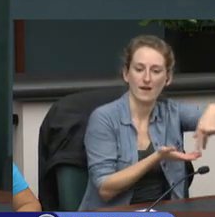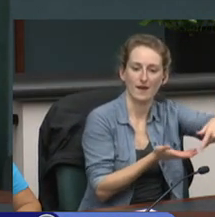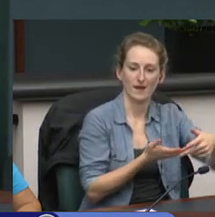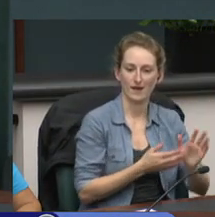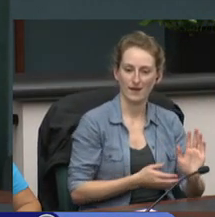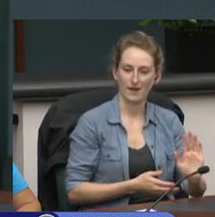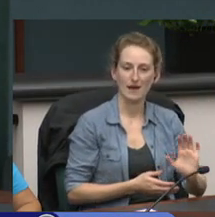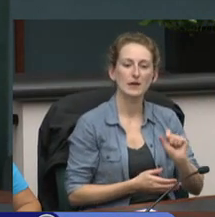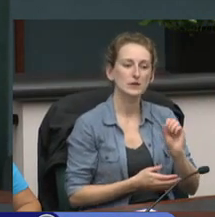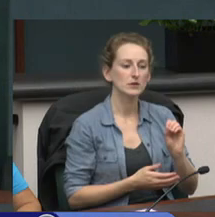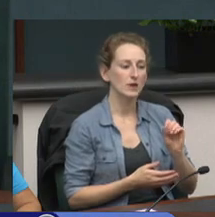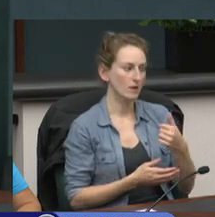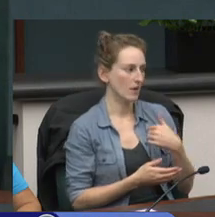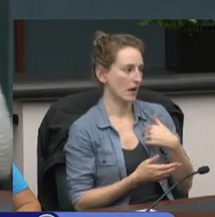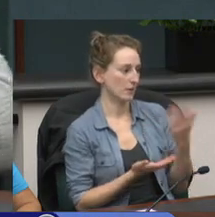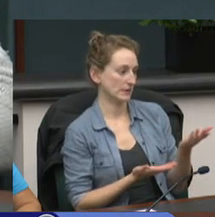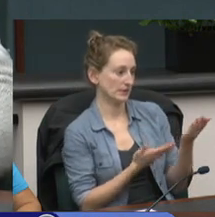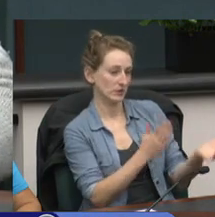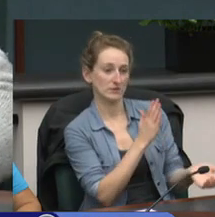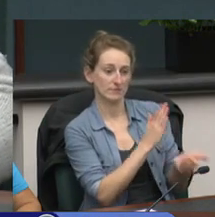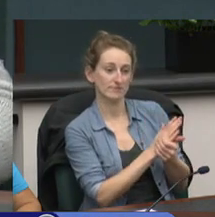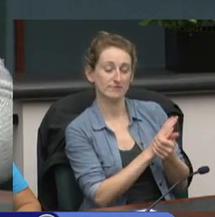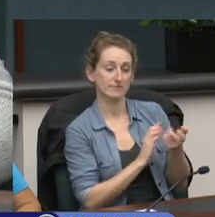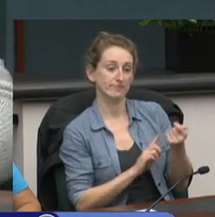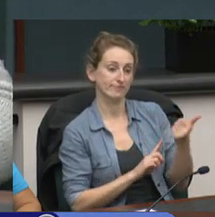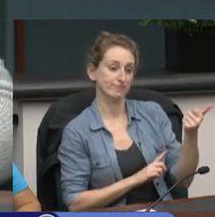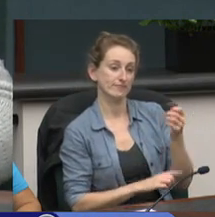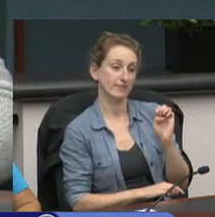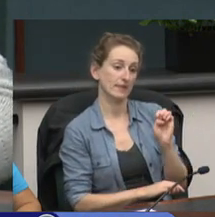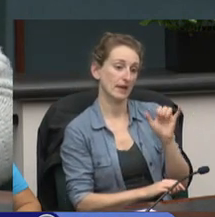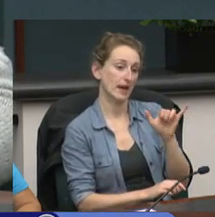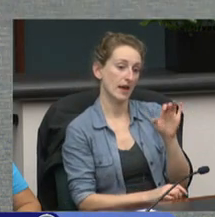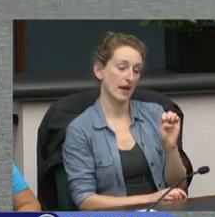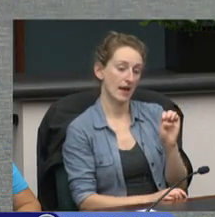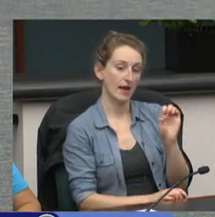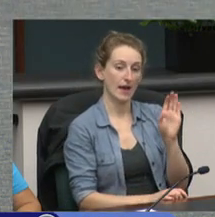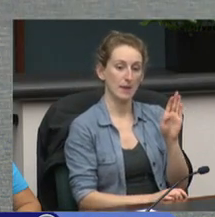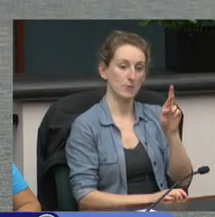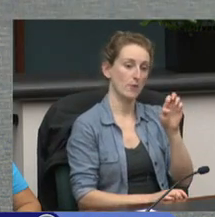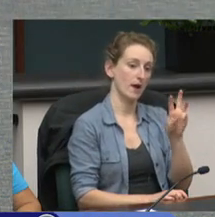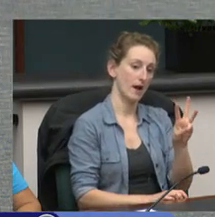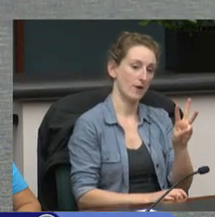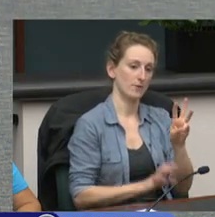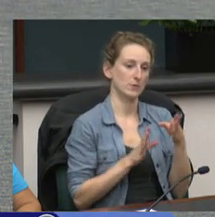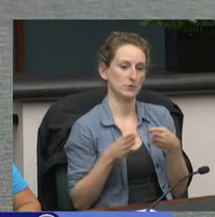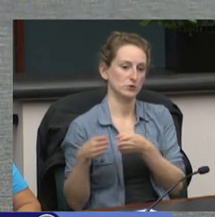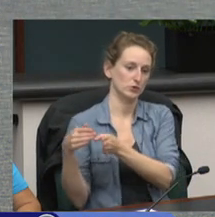amendment I'm gonna bring this to get rid of those eyebrows Thanks further